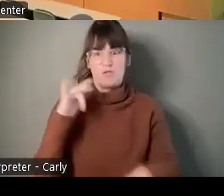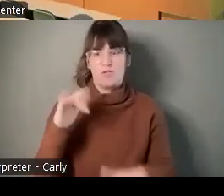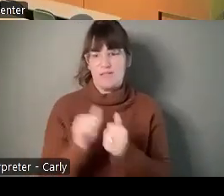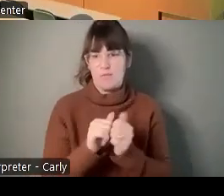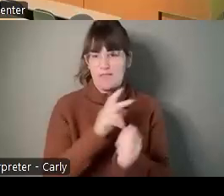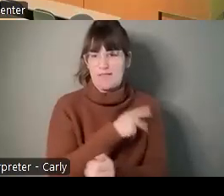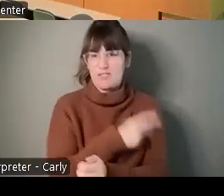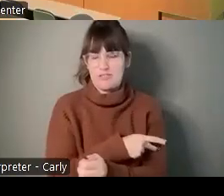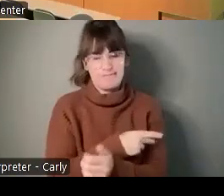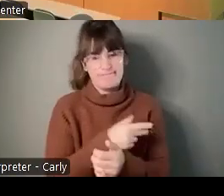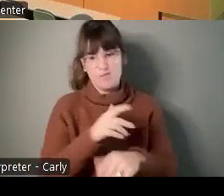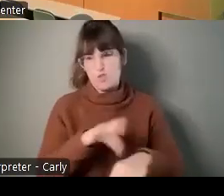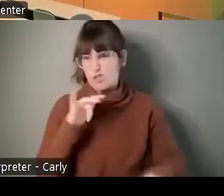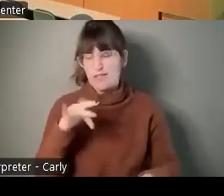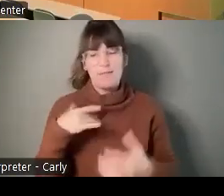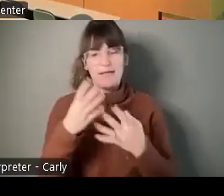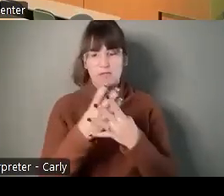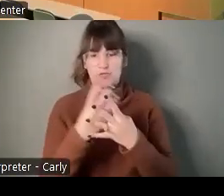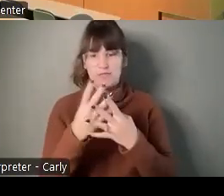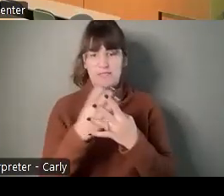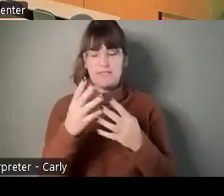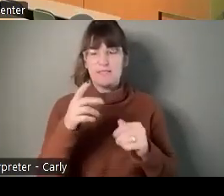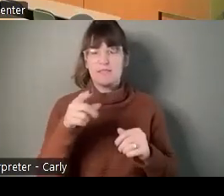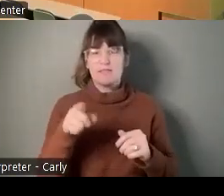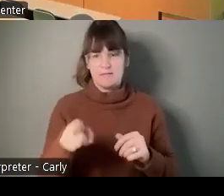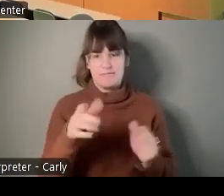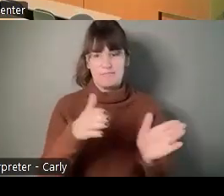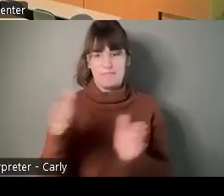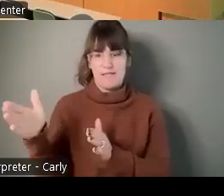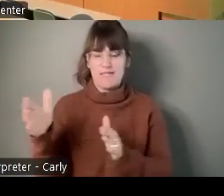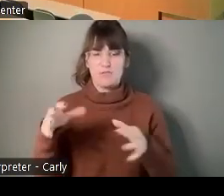usually I'm screening kids who are slated to be admitted from wherever they're being admitted to